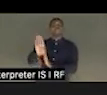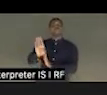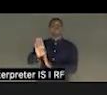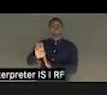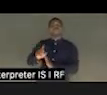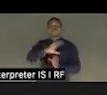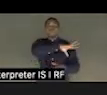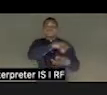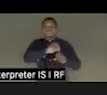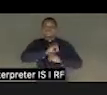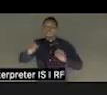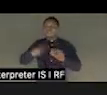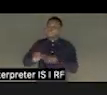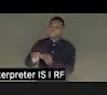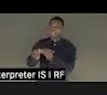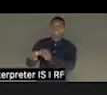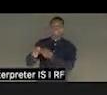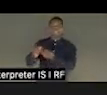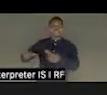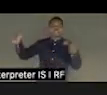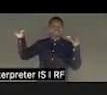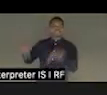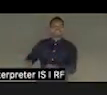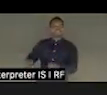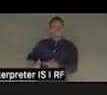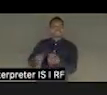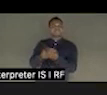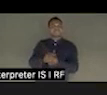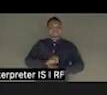because it isn't done